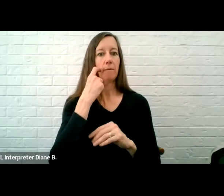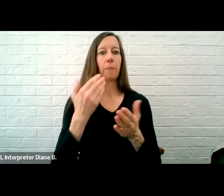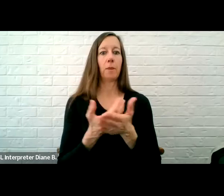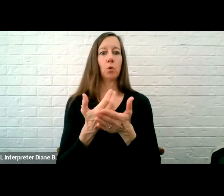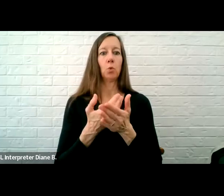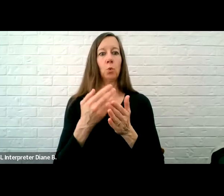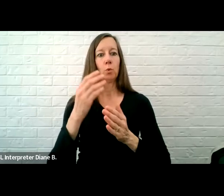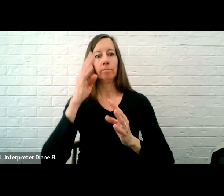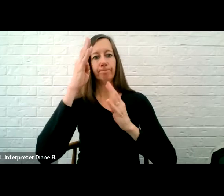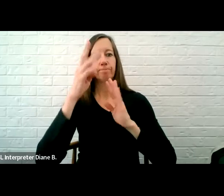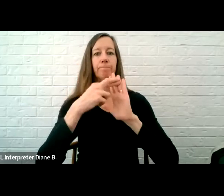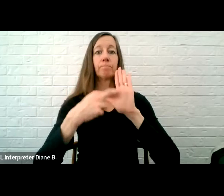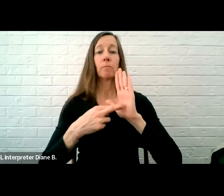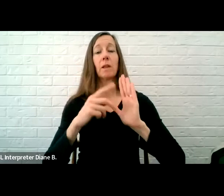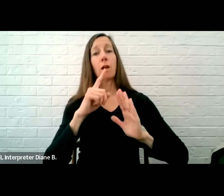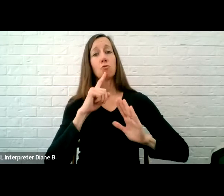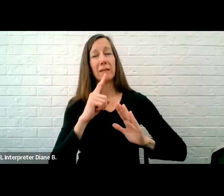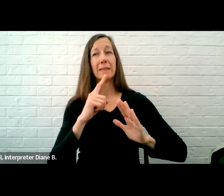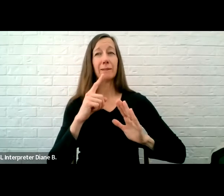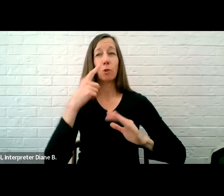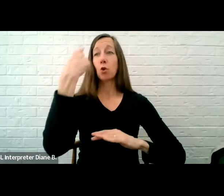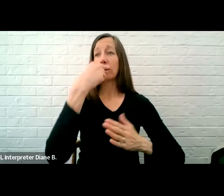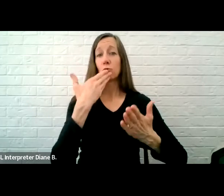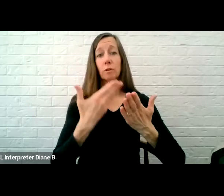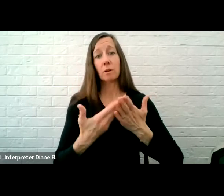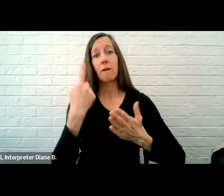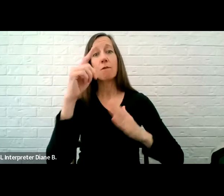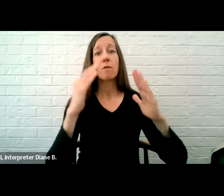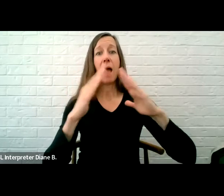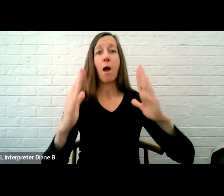promising around the housing issues, and I won't go into great detail it